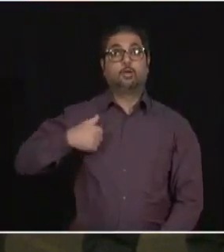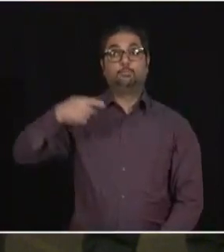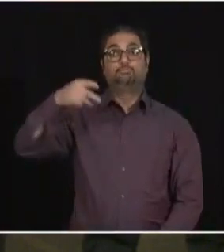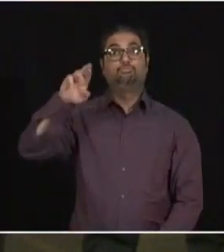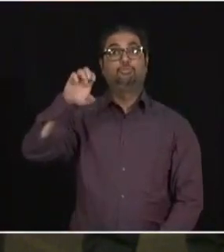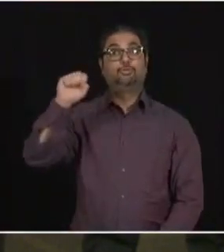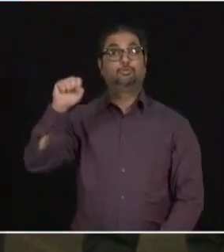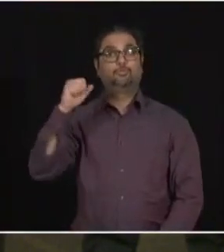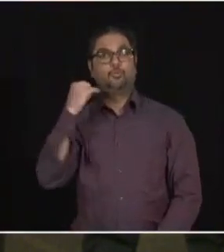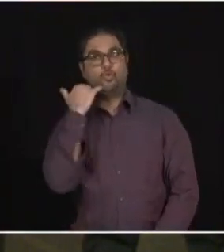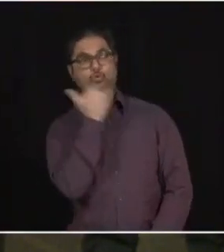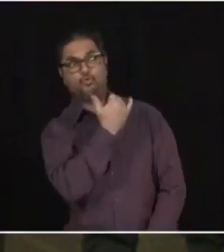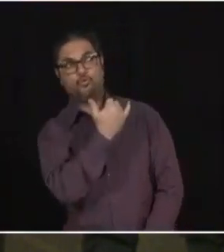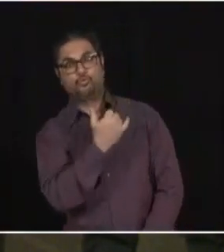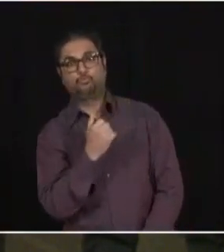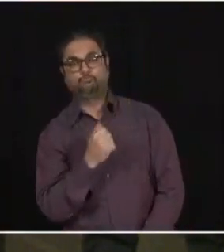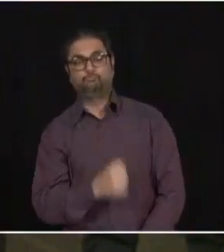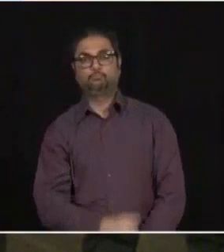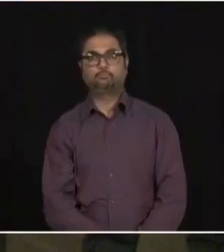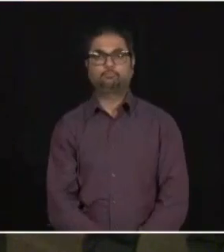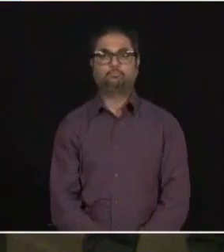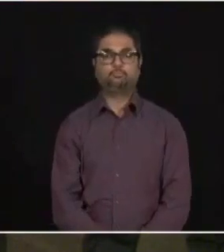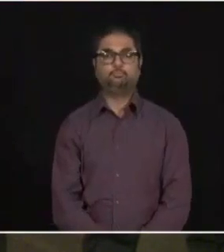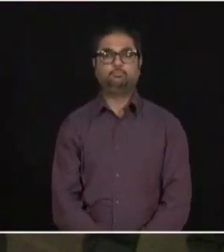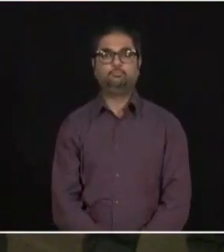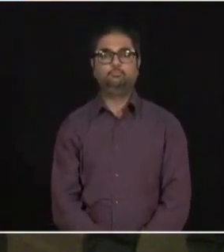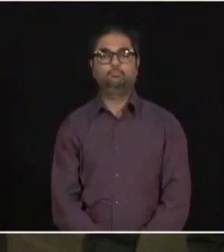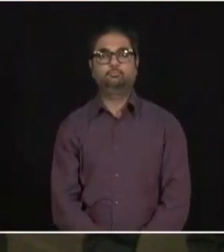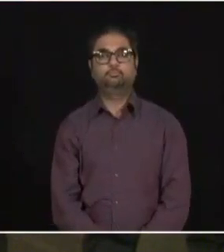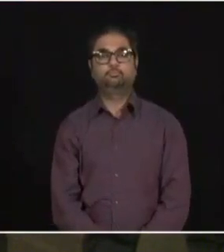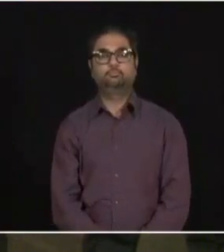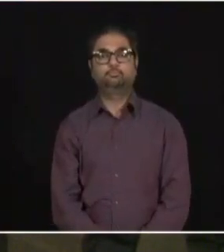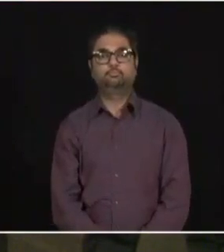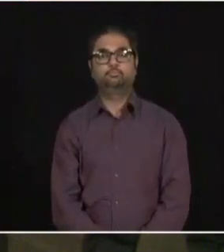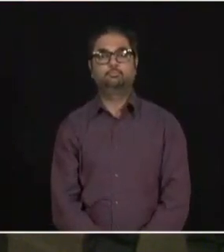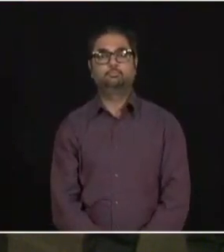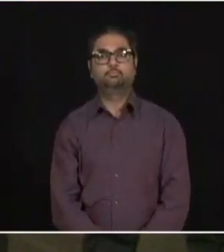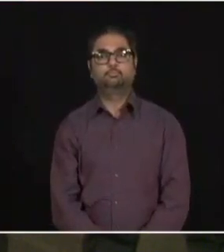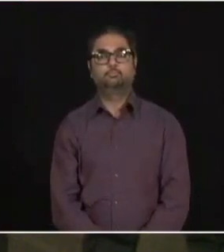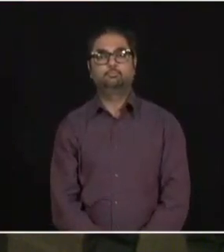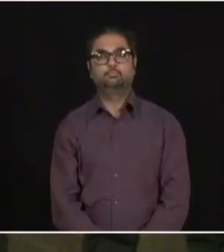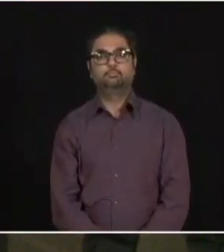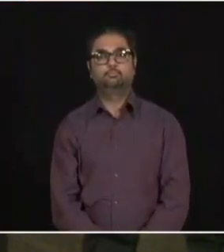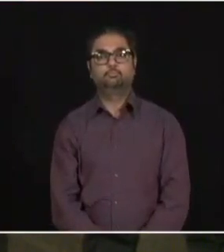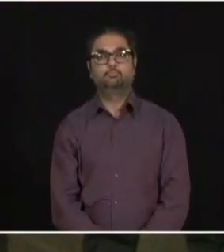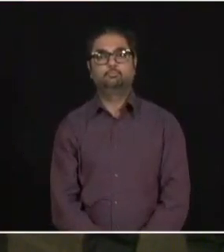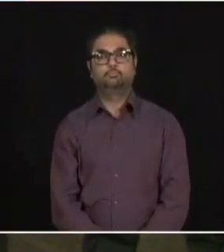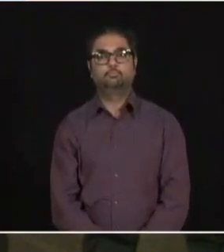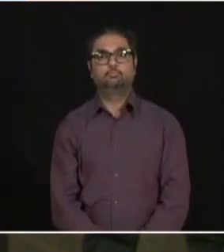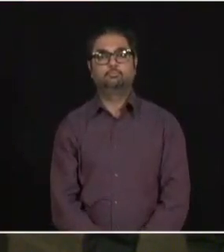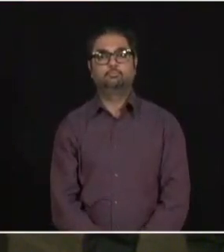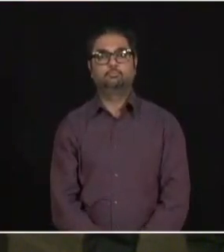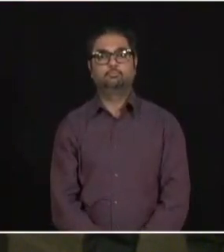there. Premier Ford, I wanted to ask you you had strong words for lockdown protesters last week, but